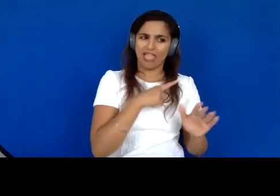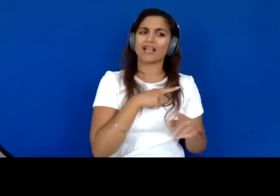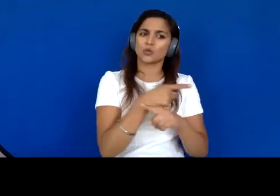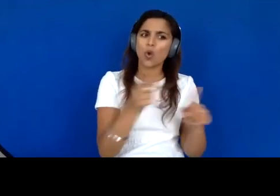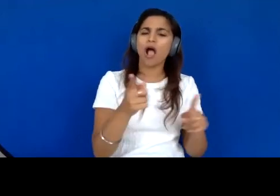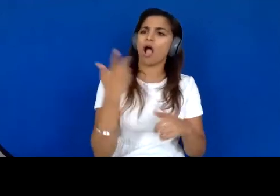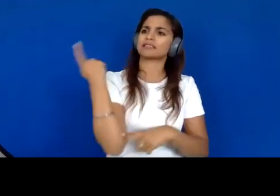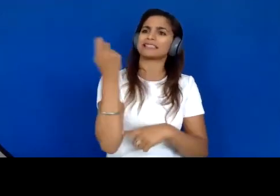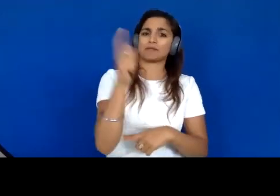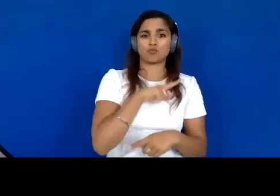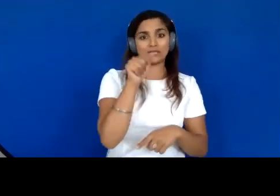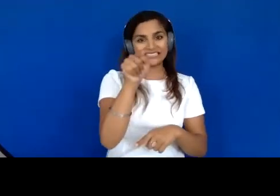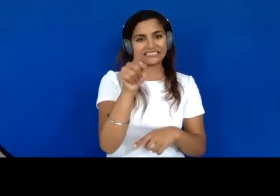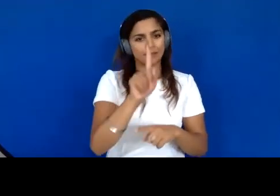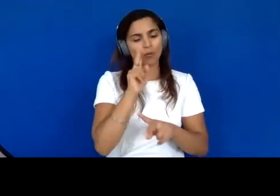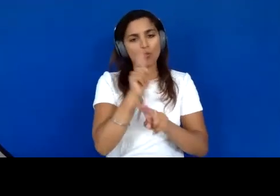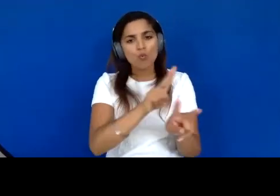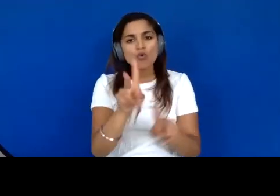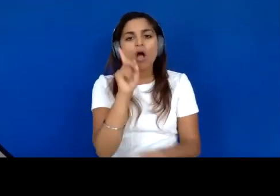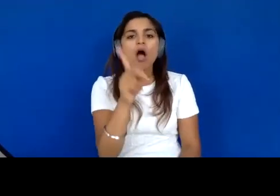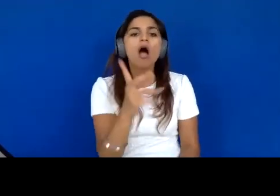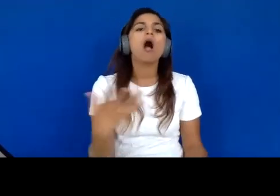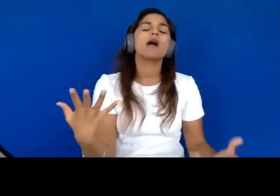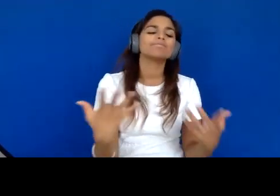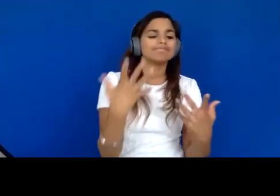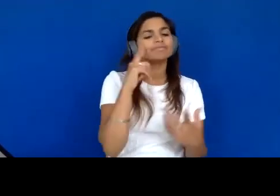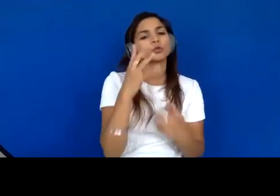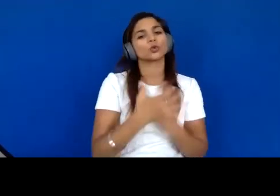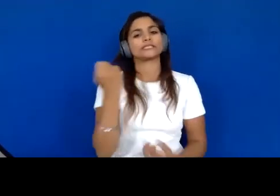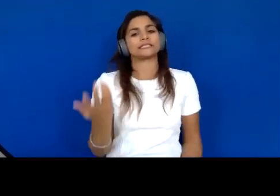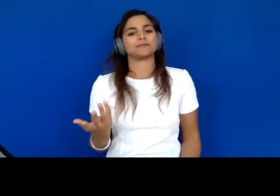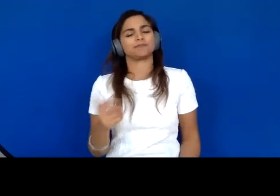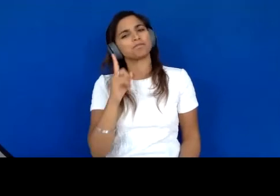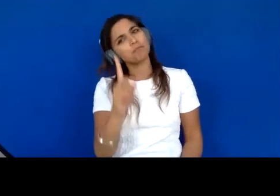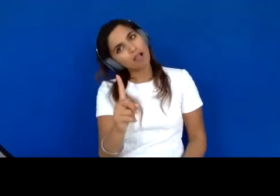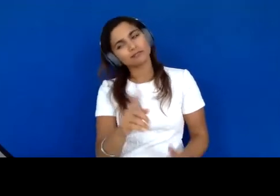imagination where other campaigns had failed however I would argue that this